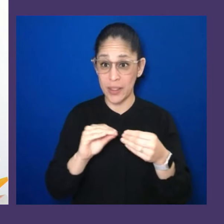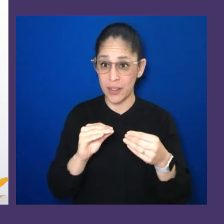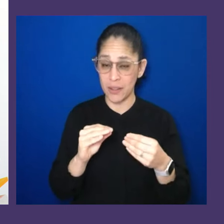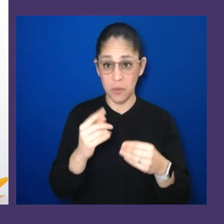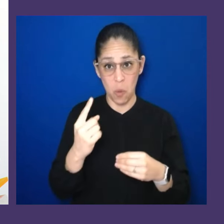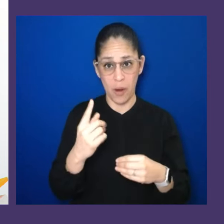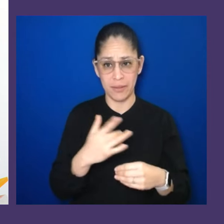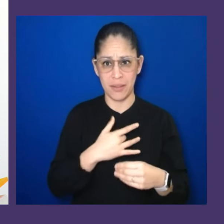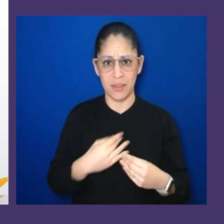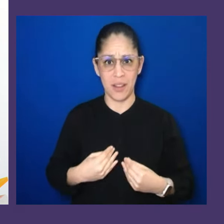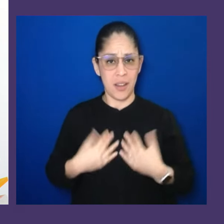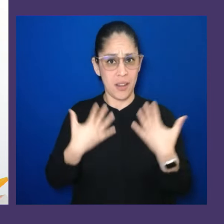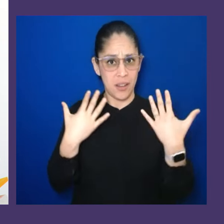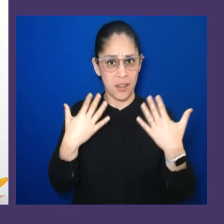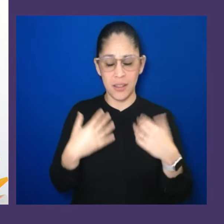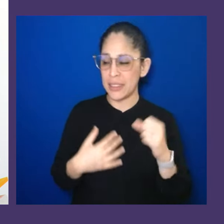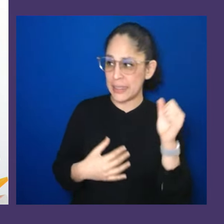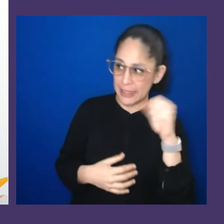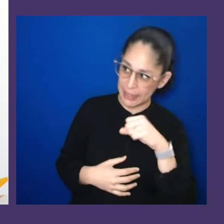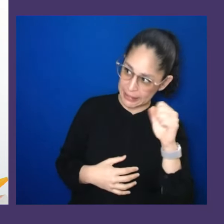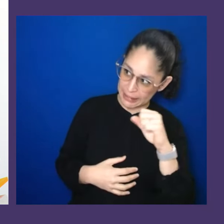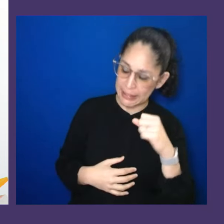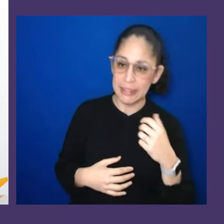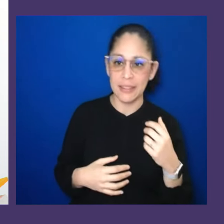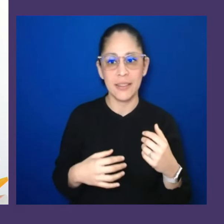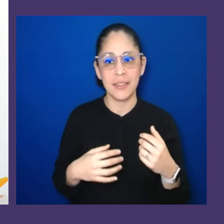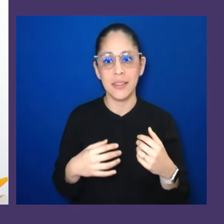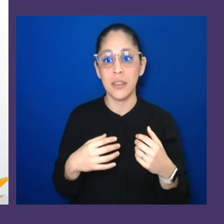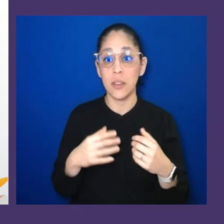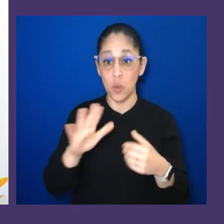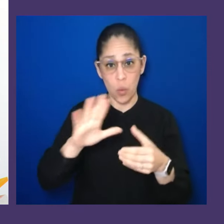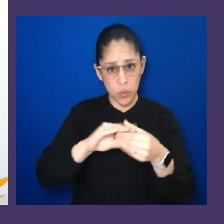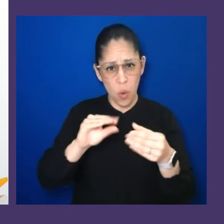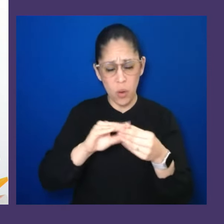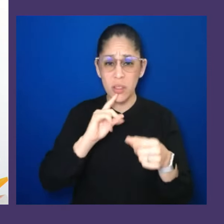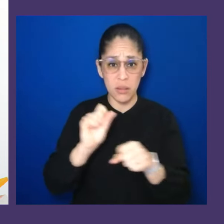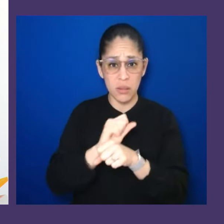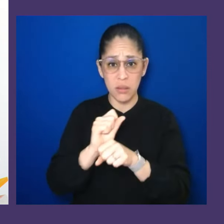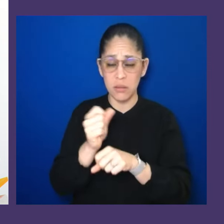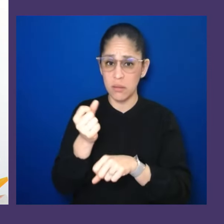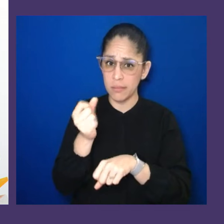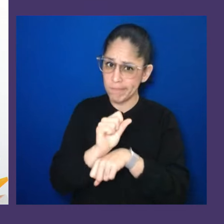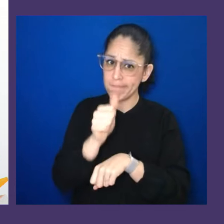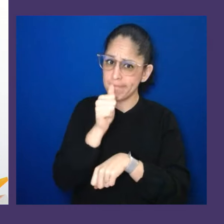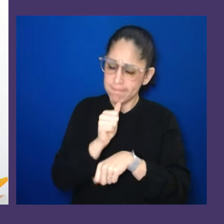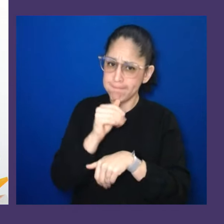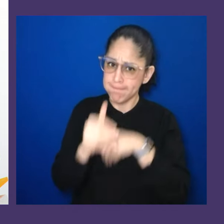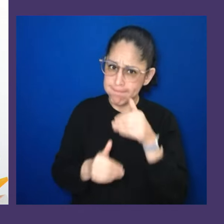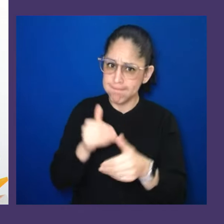a one of resilience that we all can learn from. You want to tell us all about it?